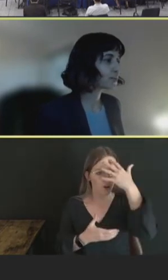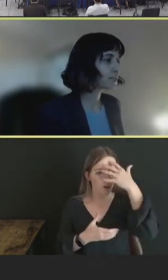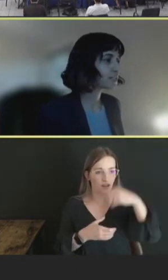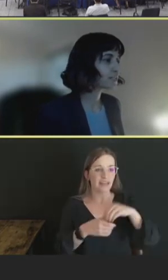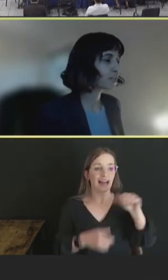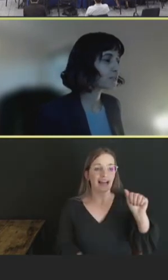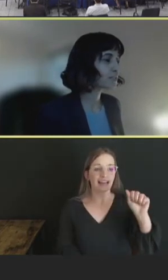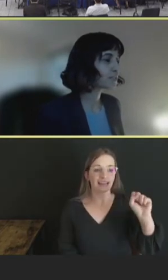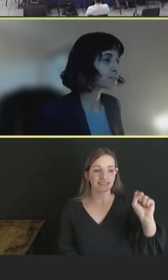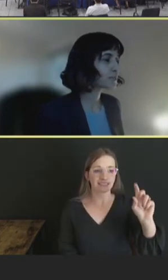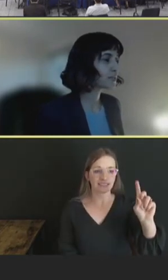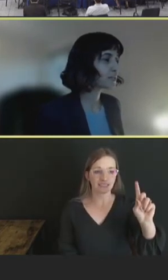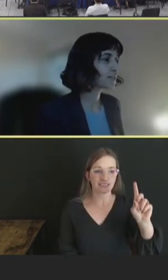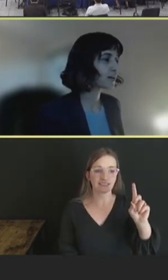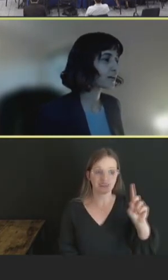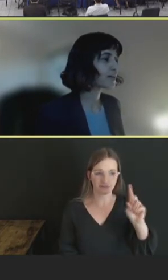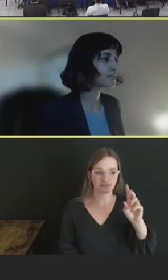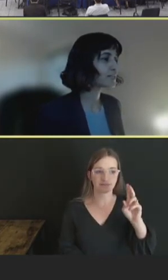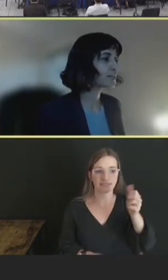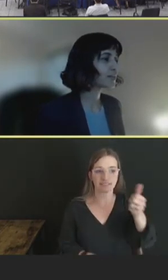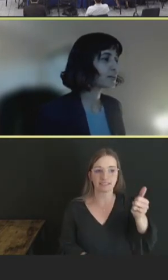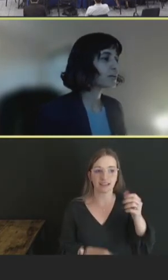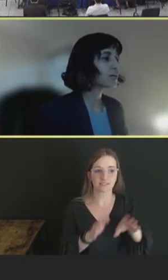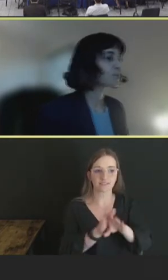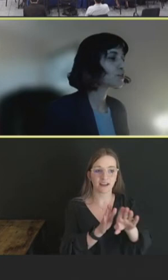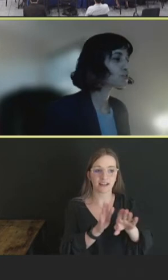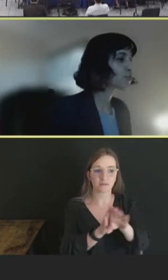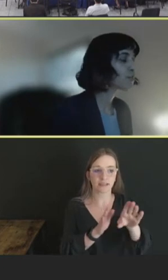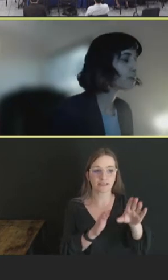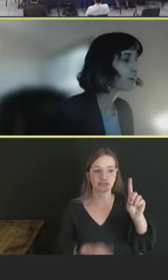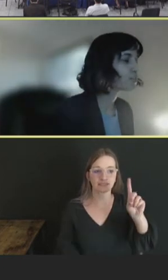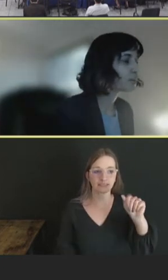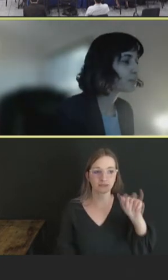is a developmental disability that can cause significant social communication and